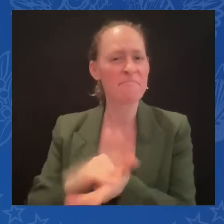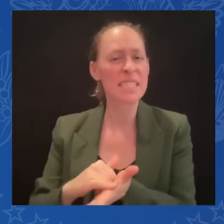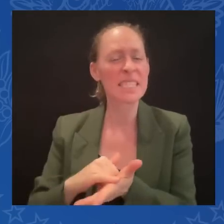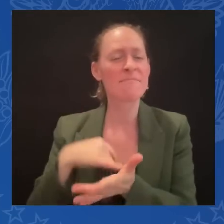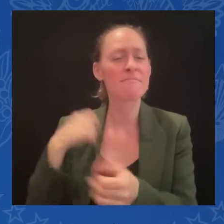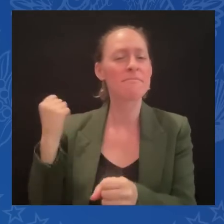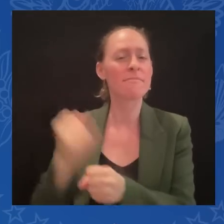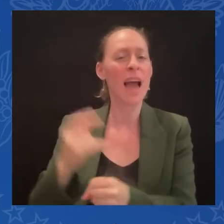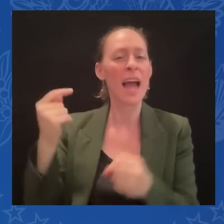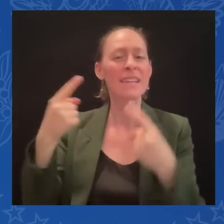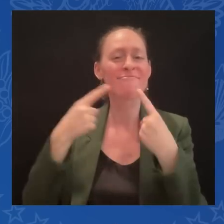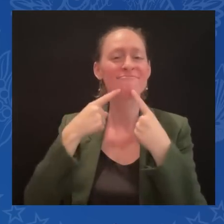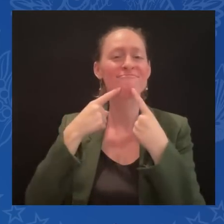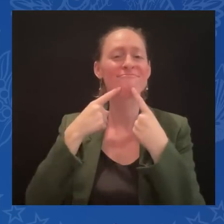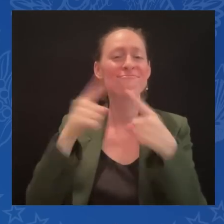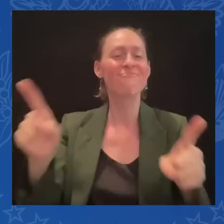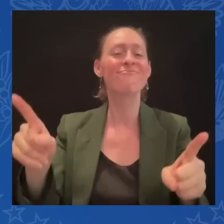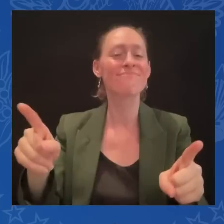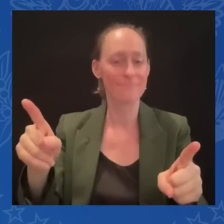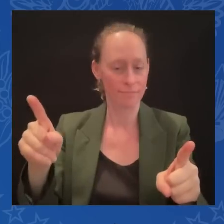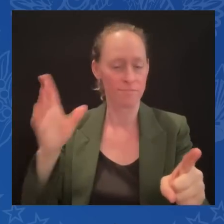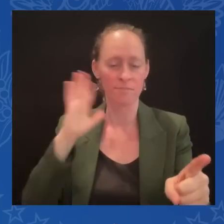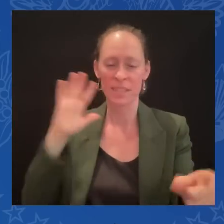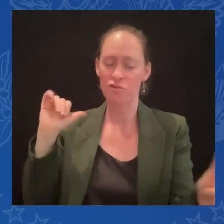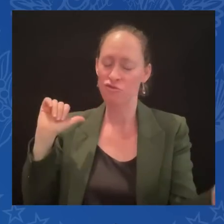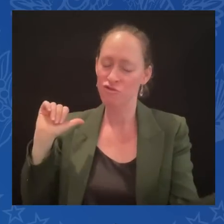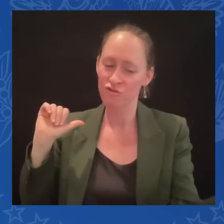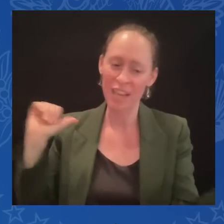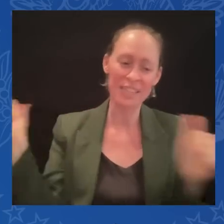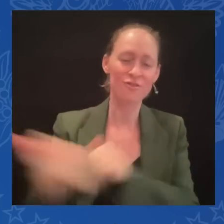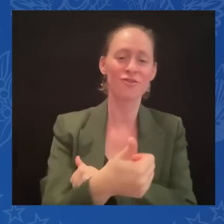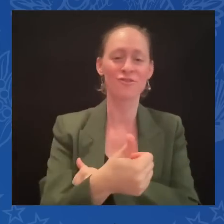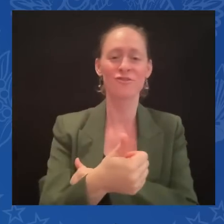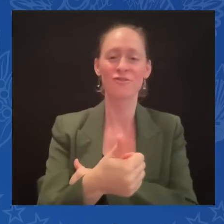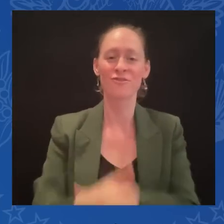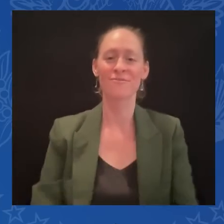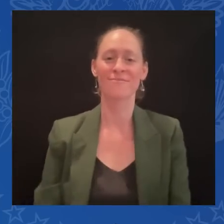All told, since I signed the Inflation Reduction Act and the CHIPS and Science Act into law,